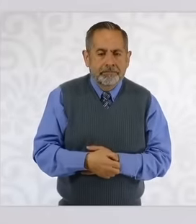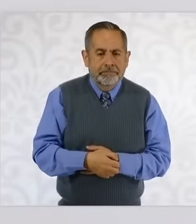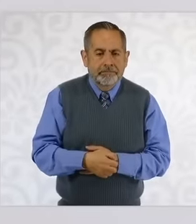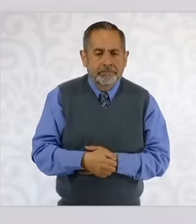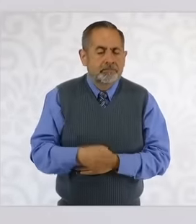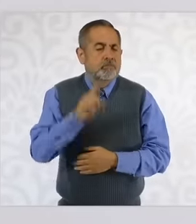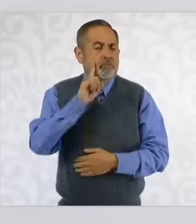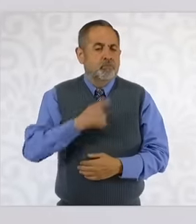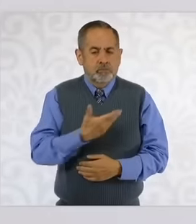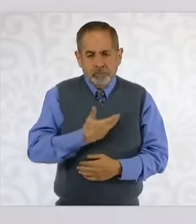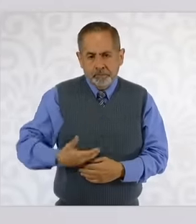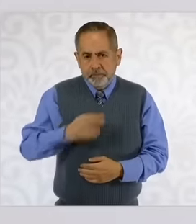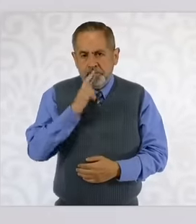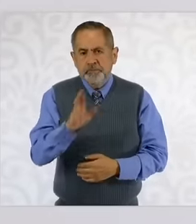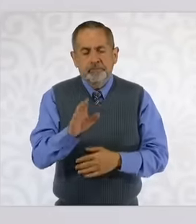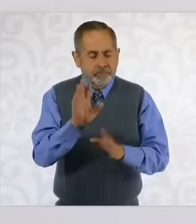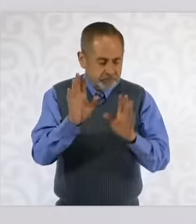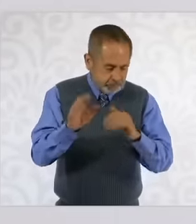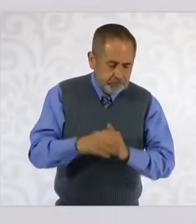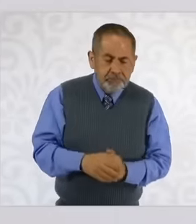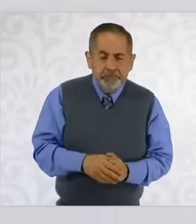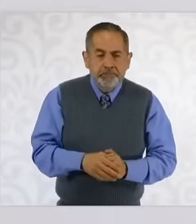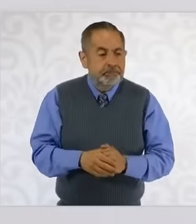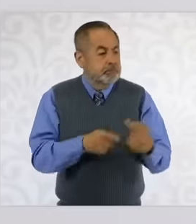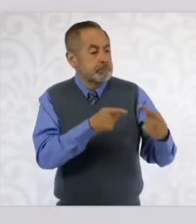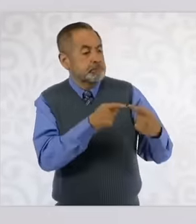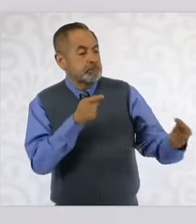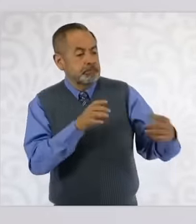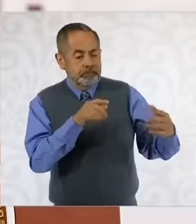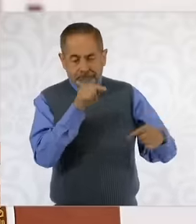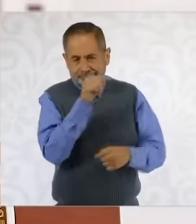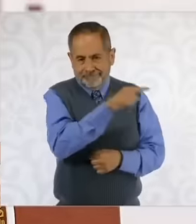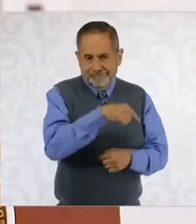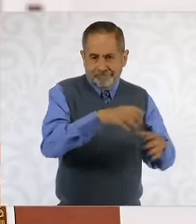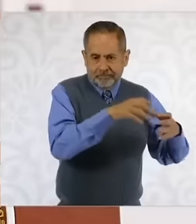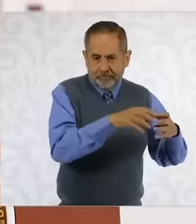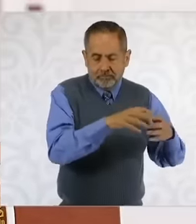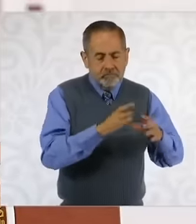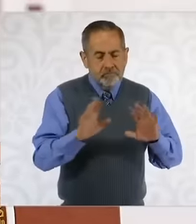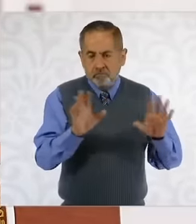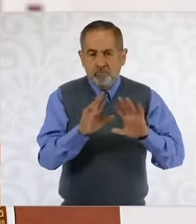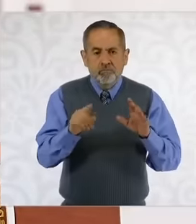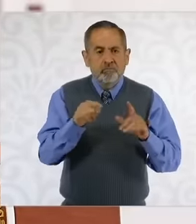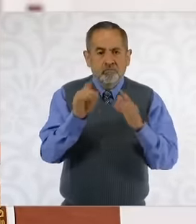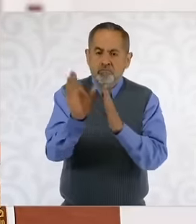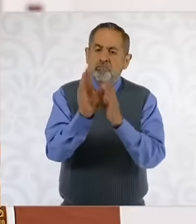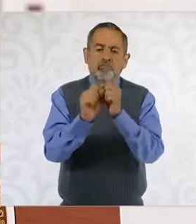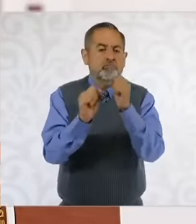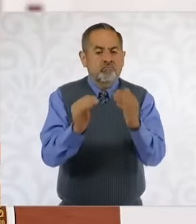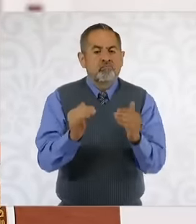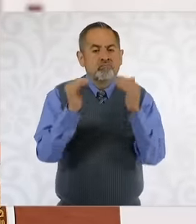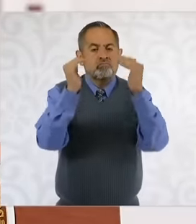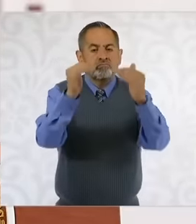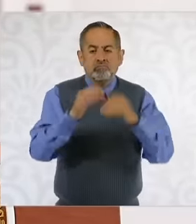the opposition has been raising this issue of constitutional supremacy as if it were something,